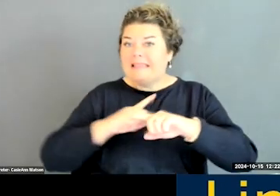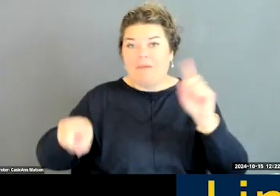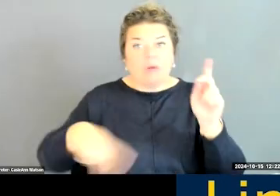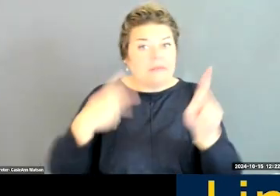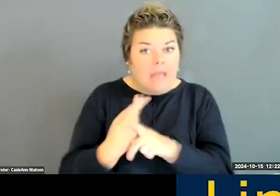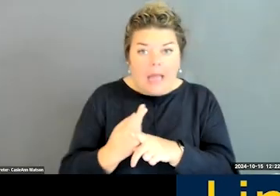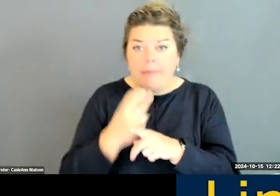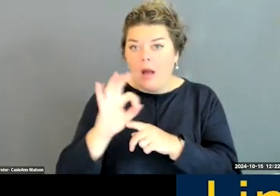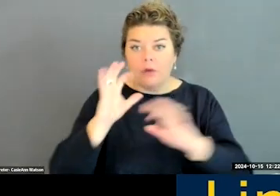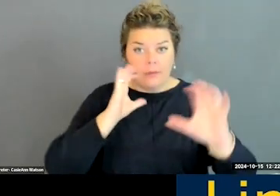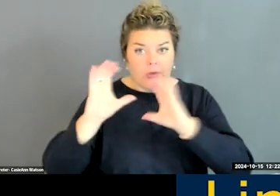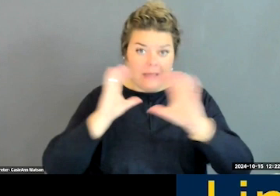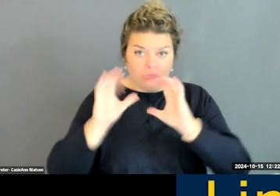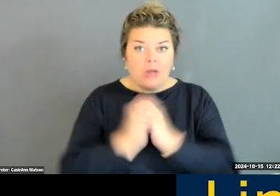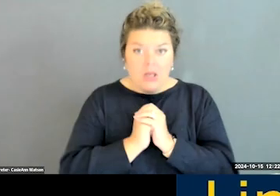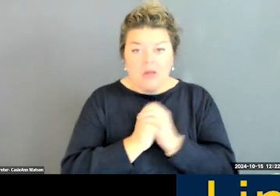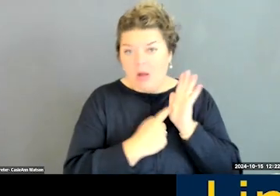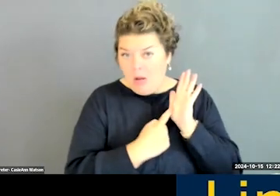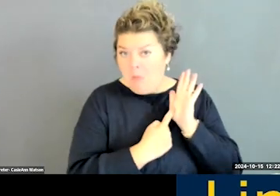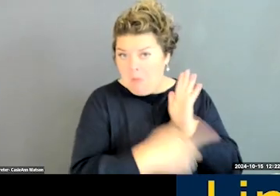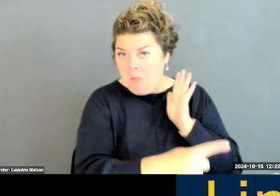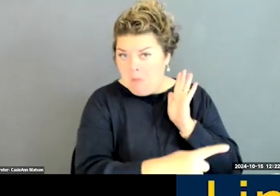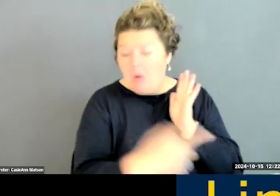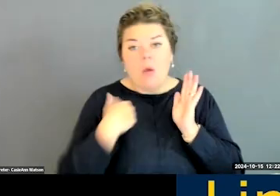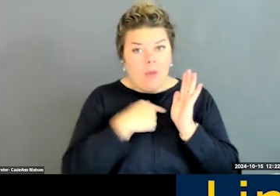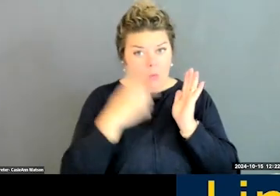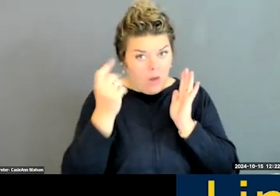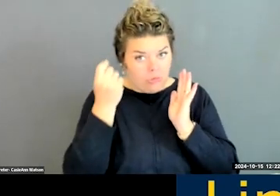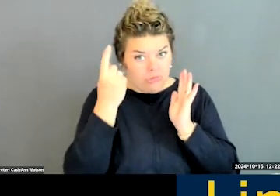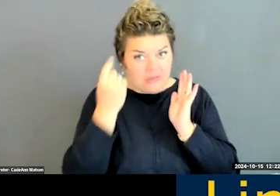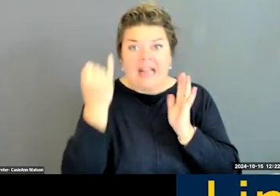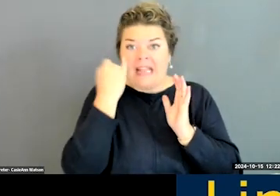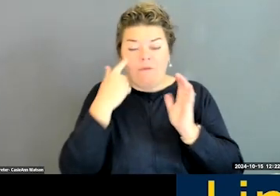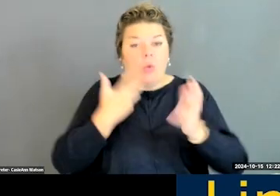for our effective communication, we would know that if we were to engage in conversation